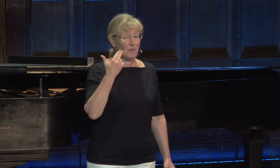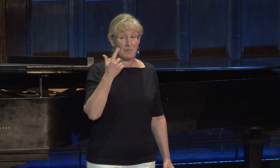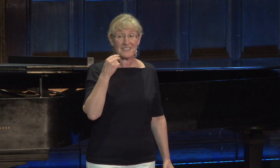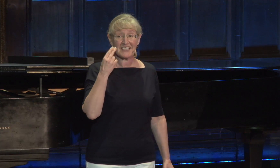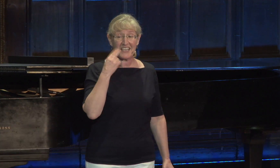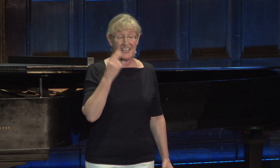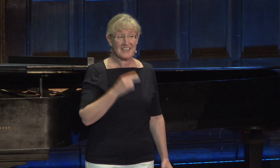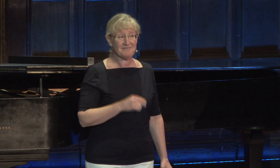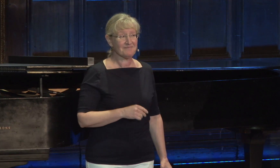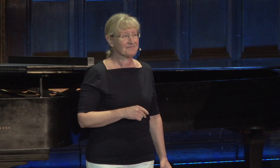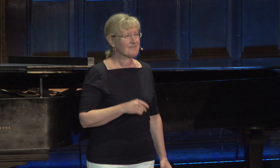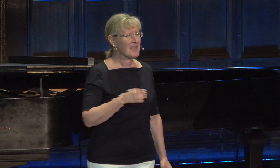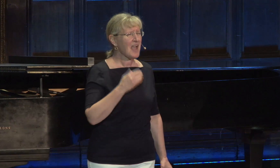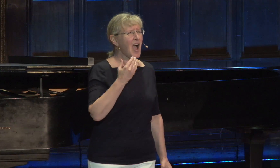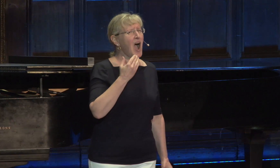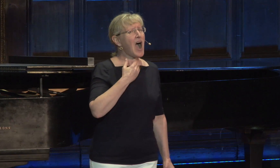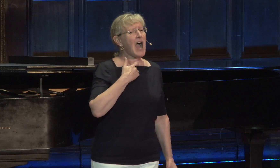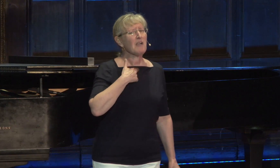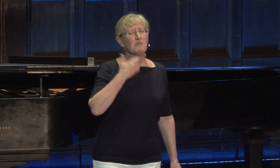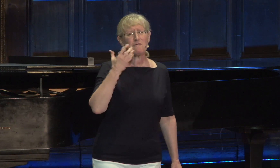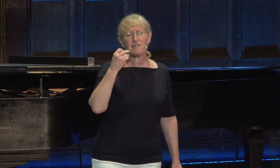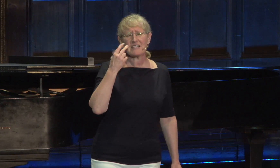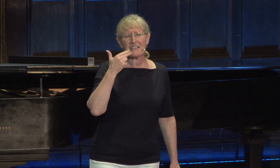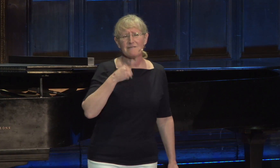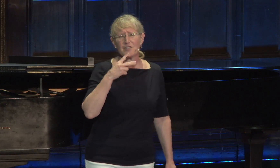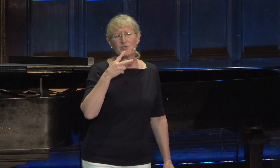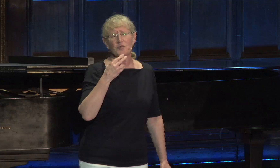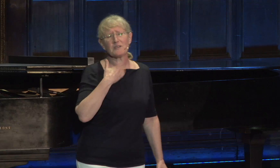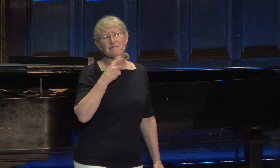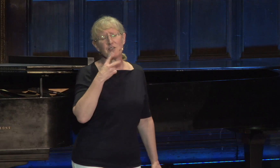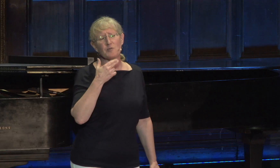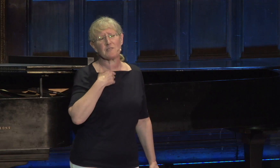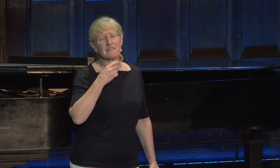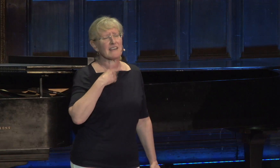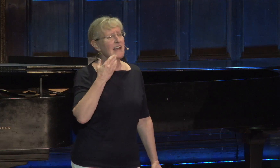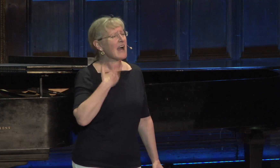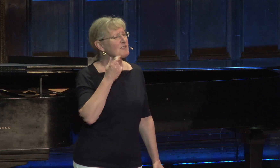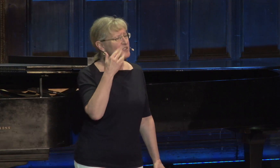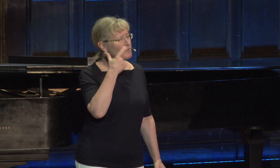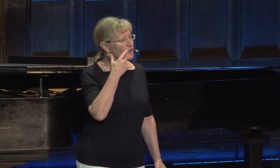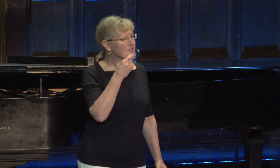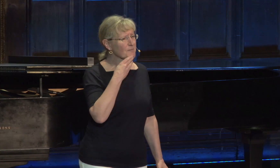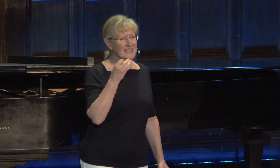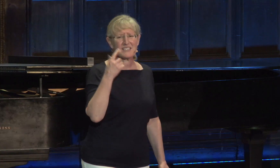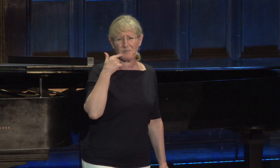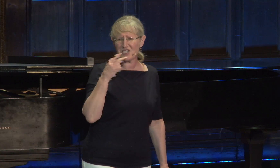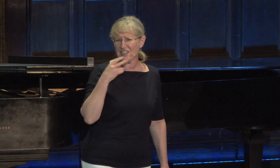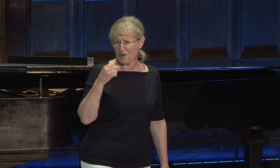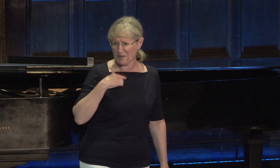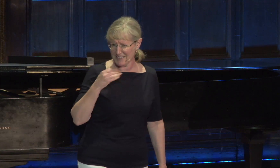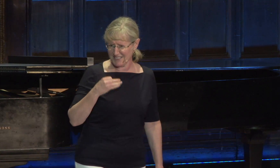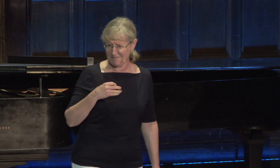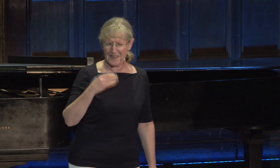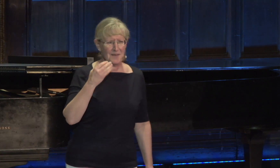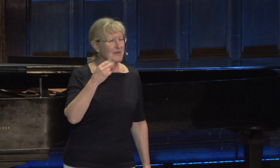What was the key? I will forgive you if you think I was the world's best speech therapist.